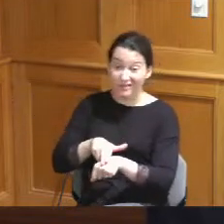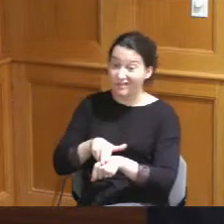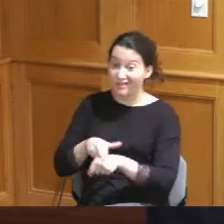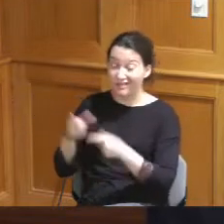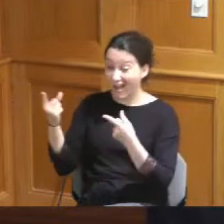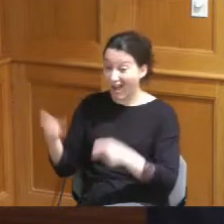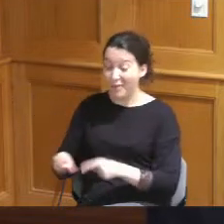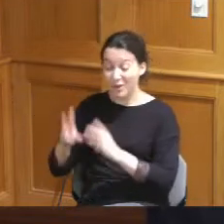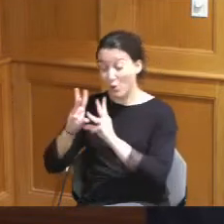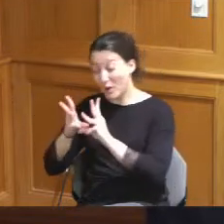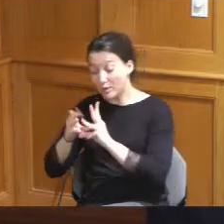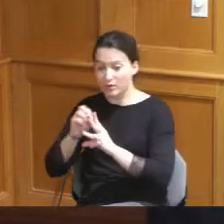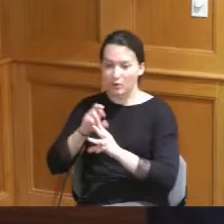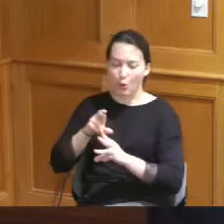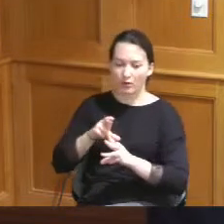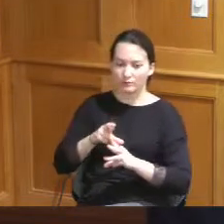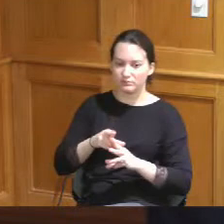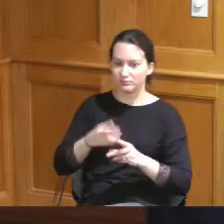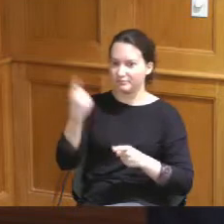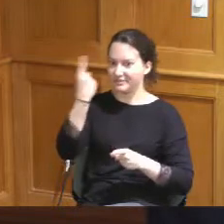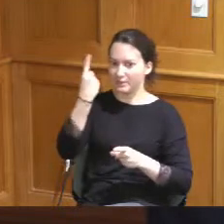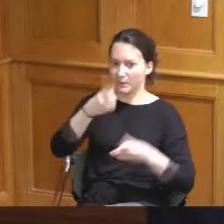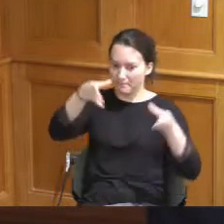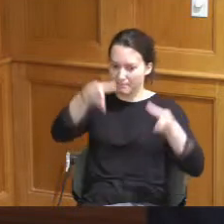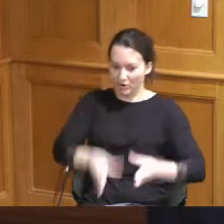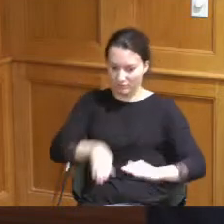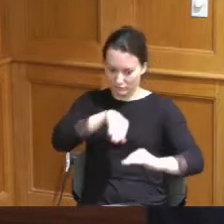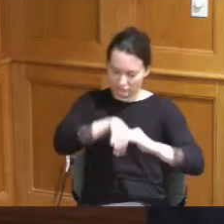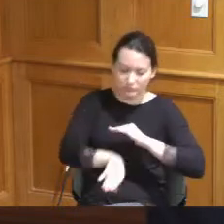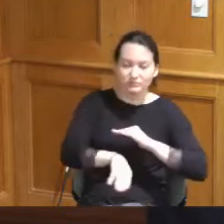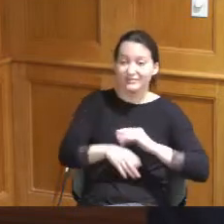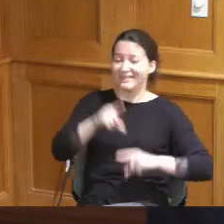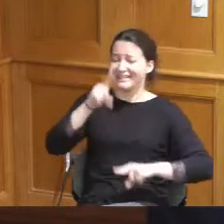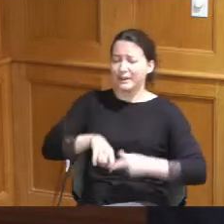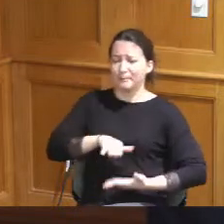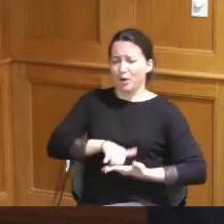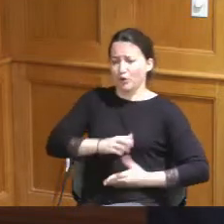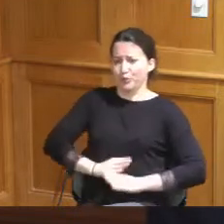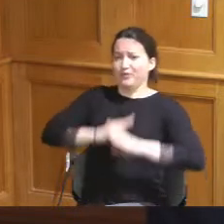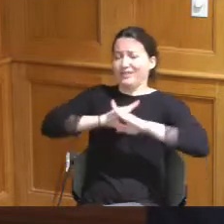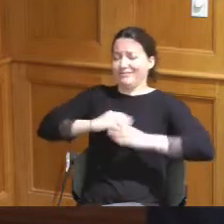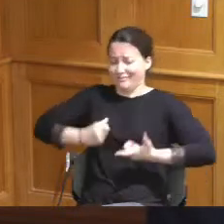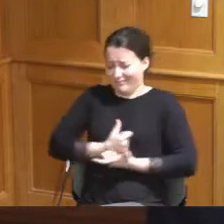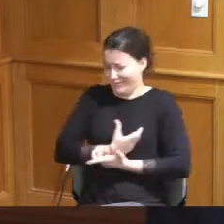our region you can never completely prevent things but sometimes all you can do is is plan